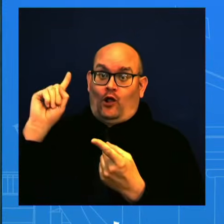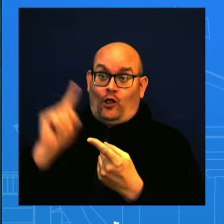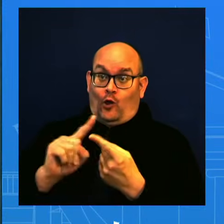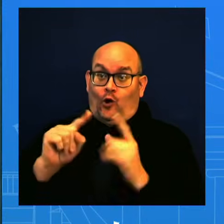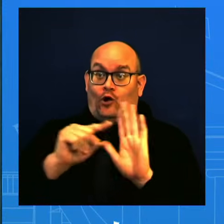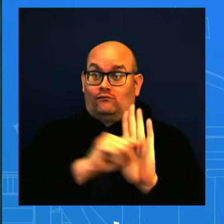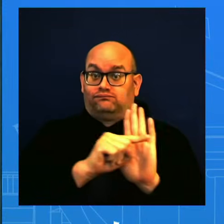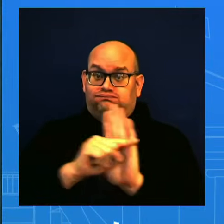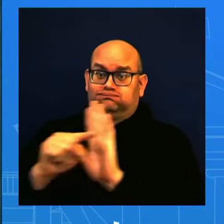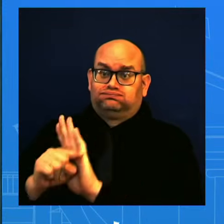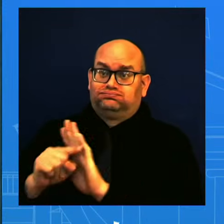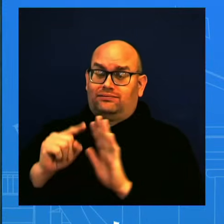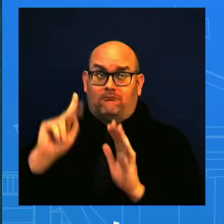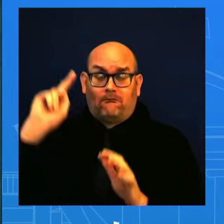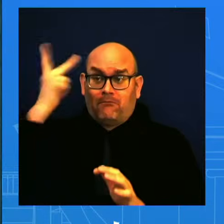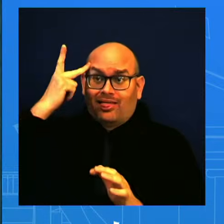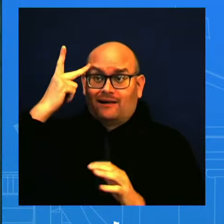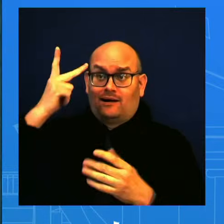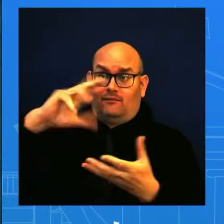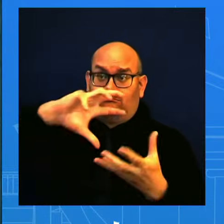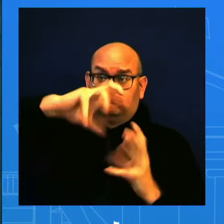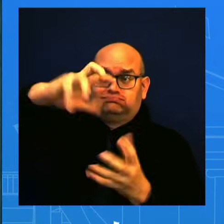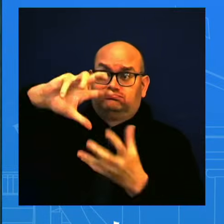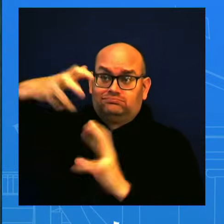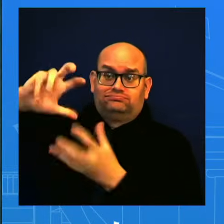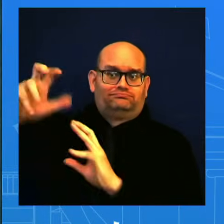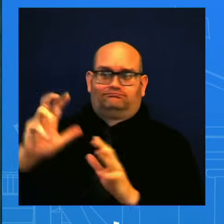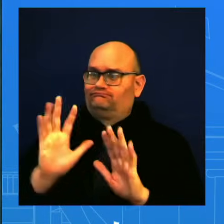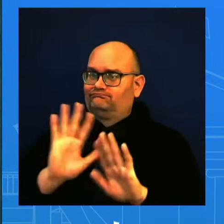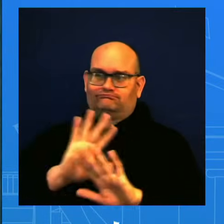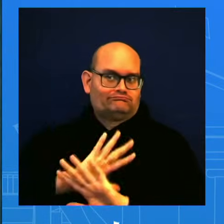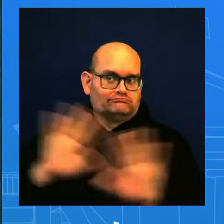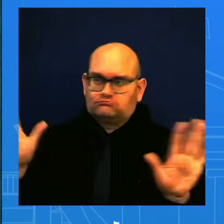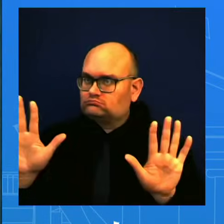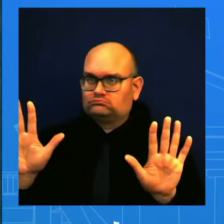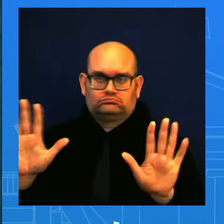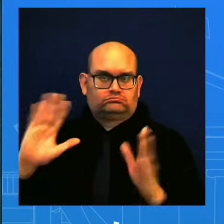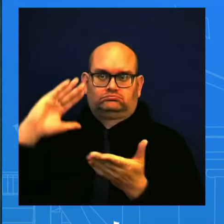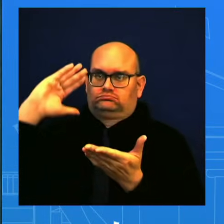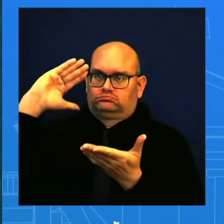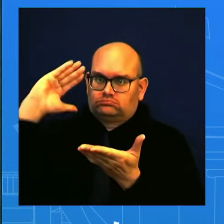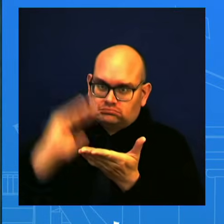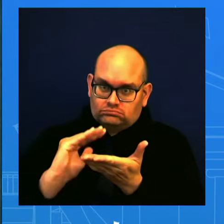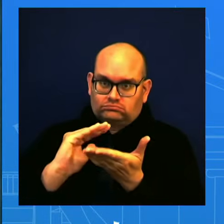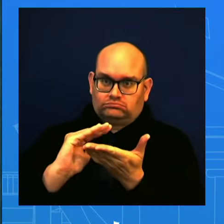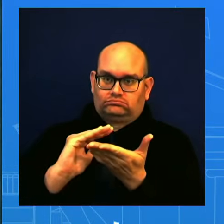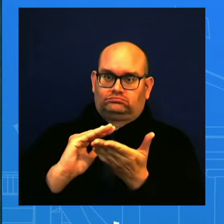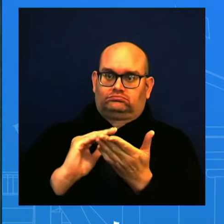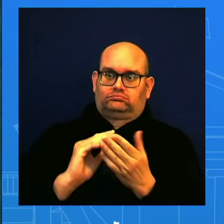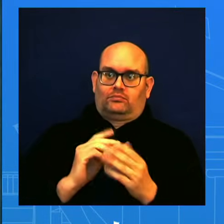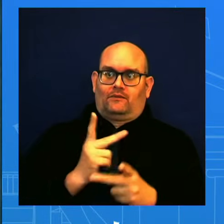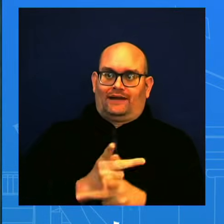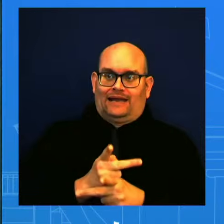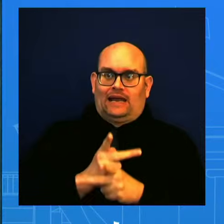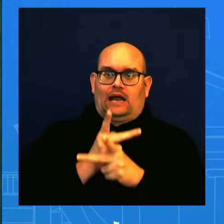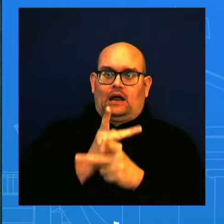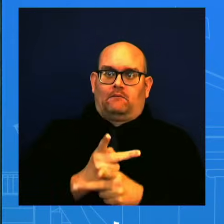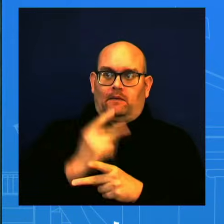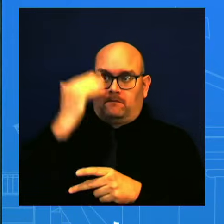we are acutely aware of what's going on, and that's why the president, on day one, signed that executive action. Go ahead.